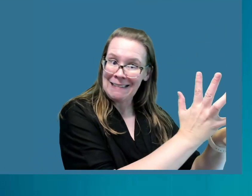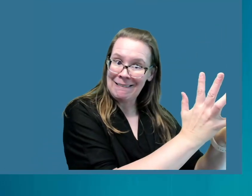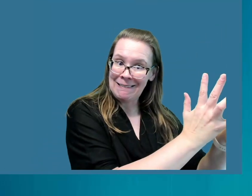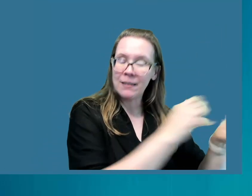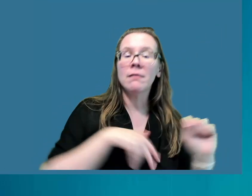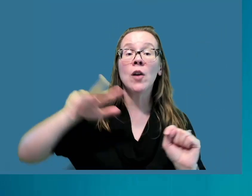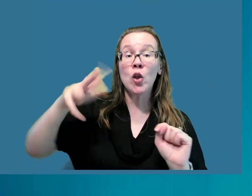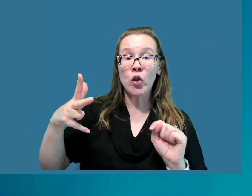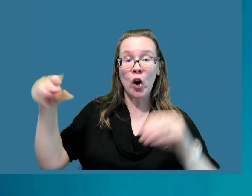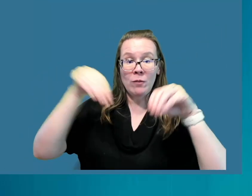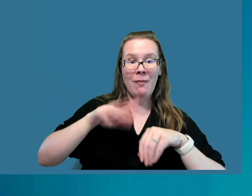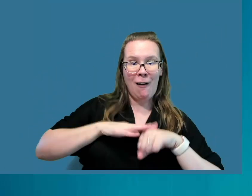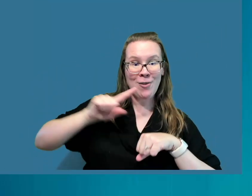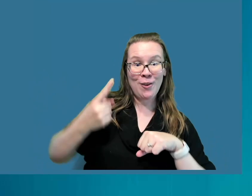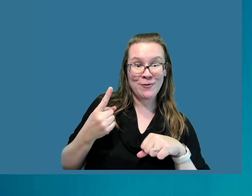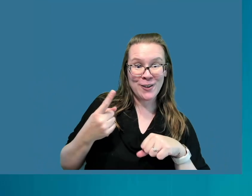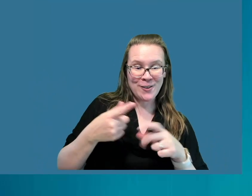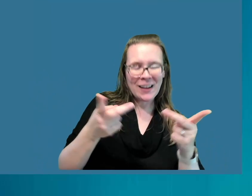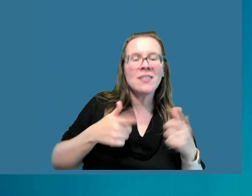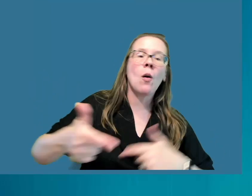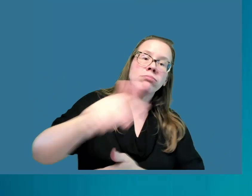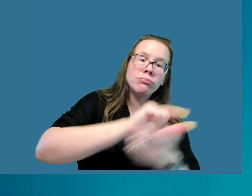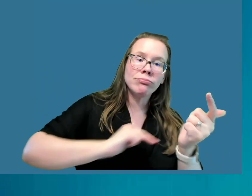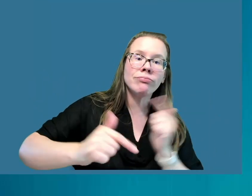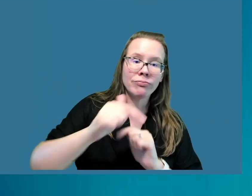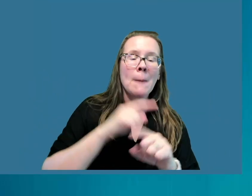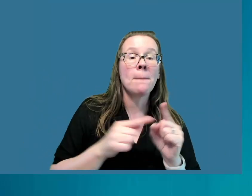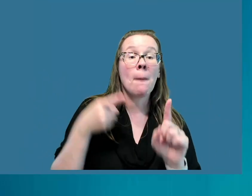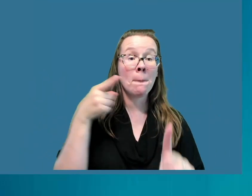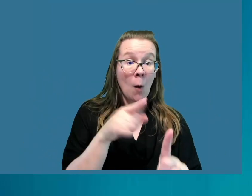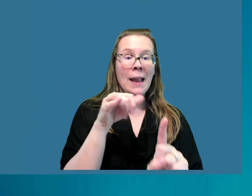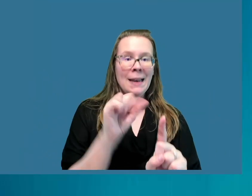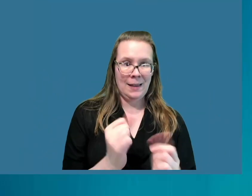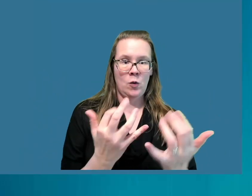on the stacked tray. So I'm kind of cycling them through so all of the cookies essentially get two